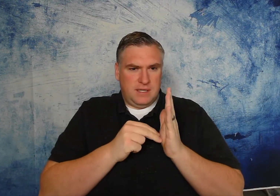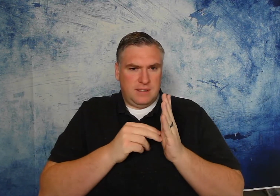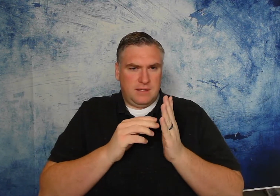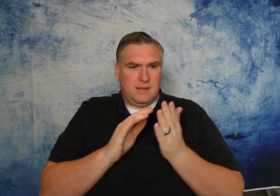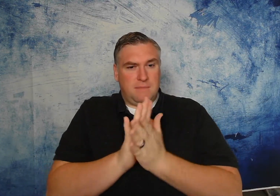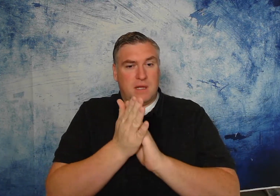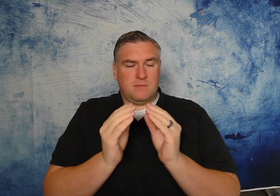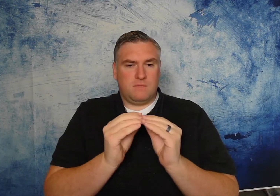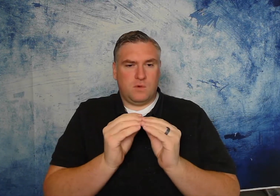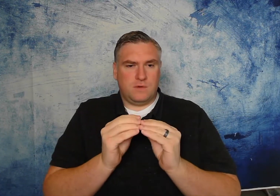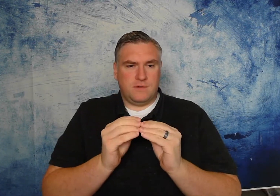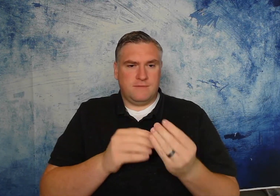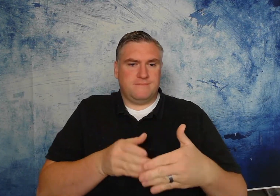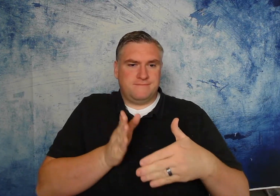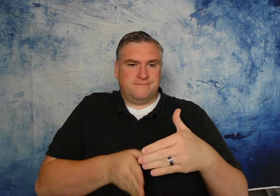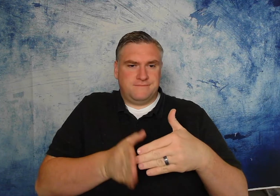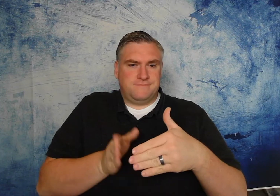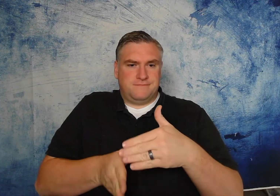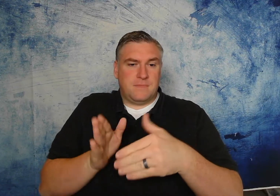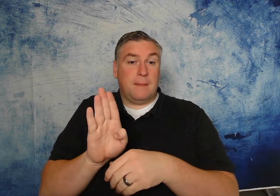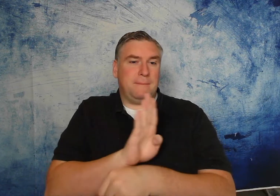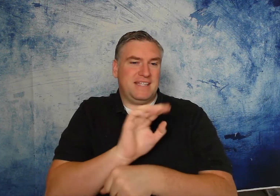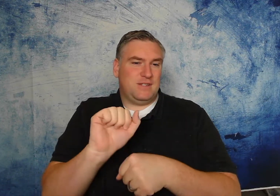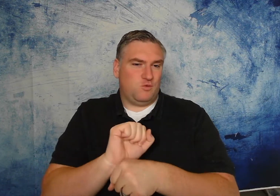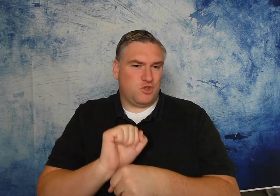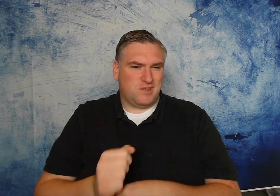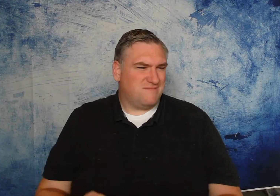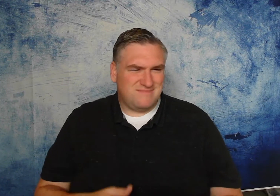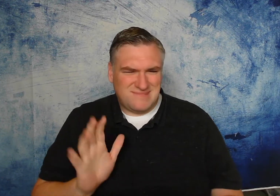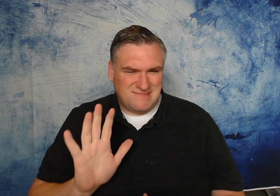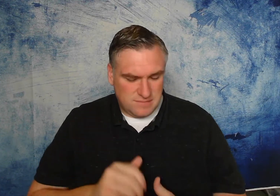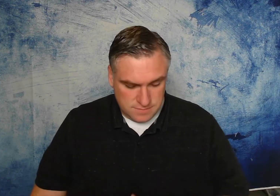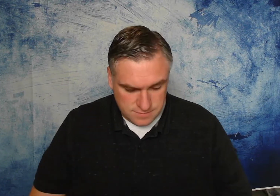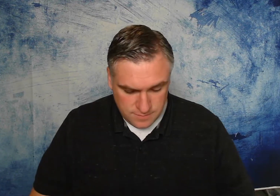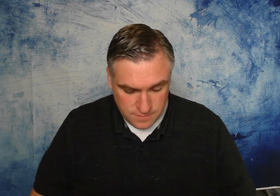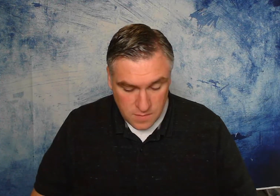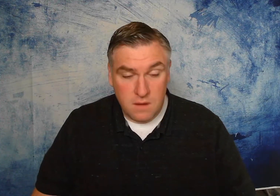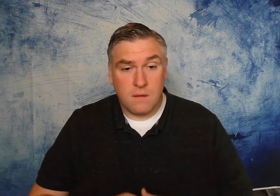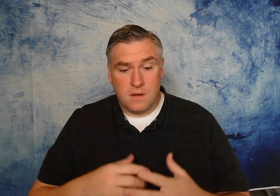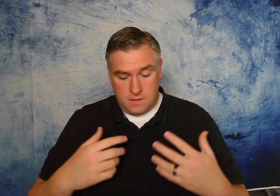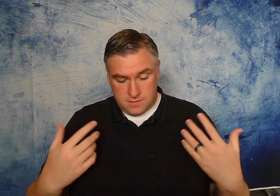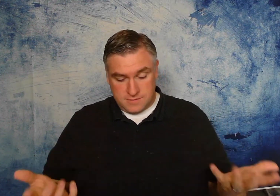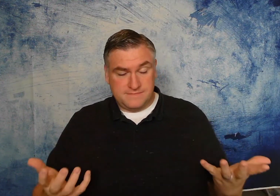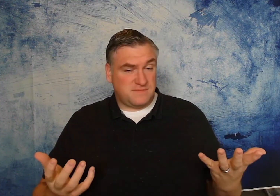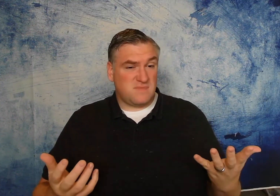really internalize reading as a thing. Otherwise, it's just busy work, it's just completion based.